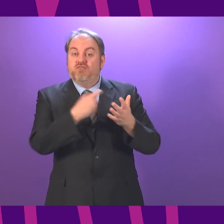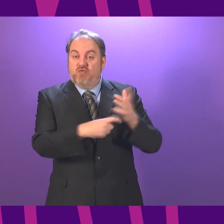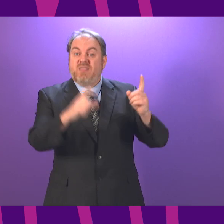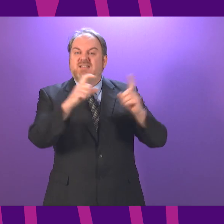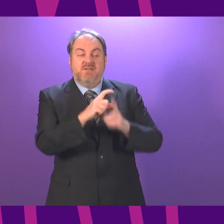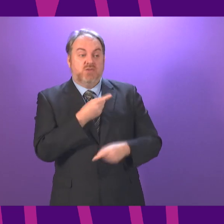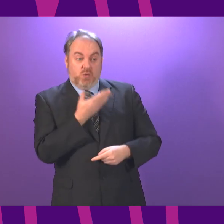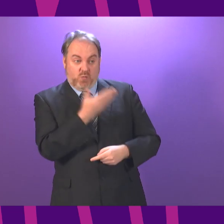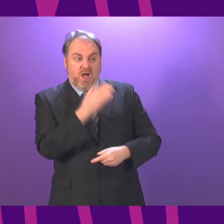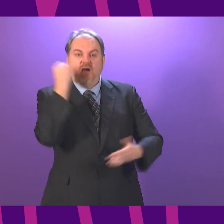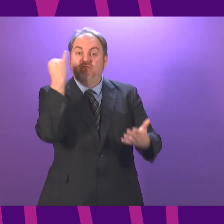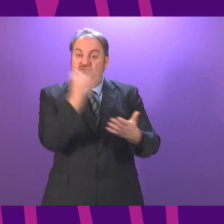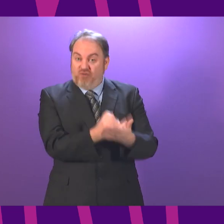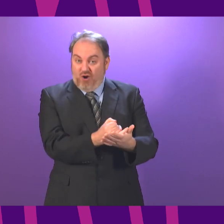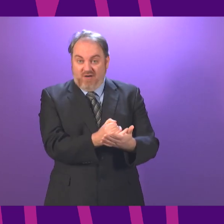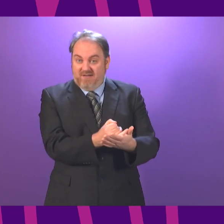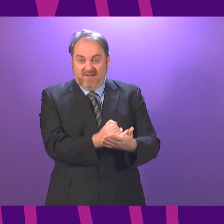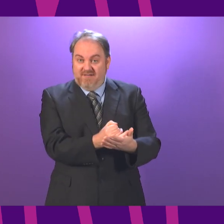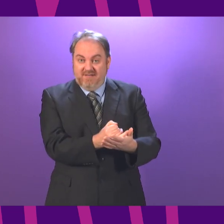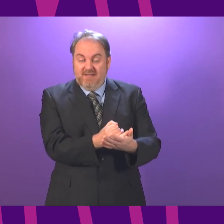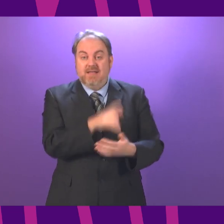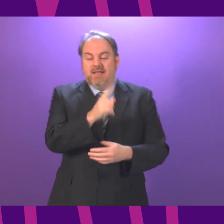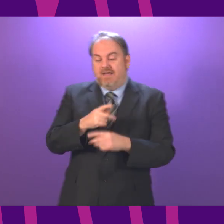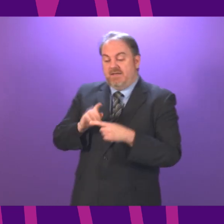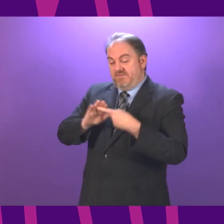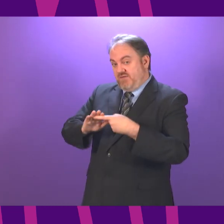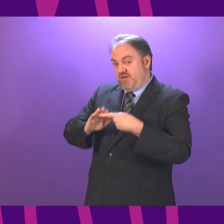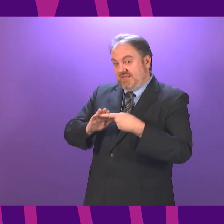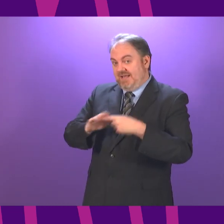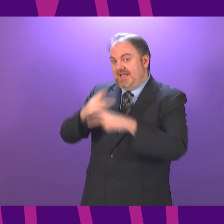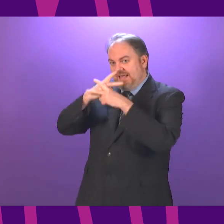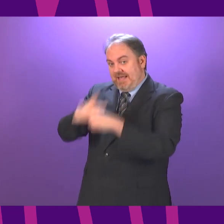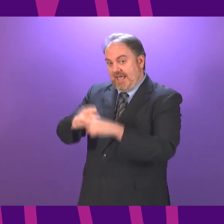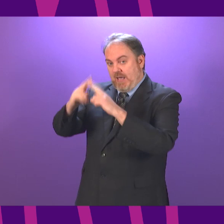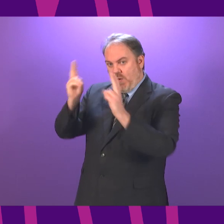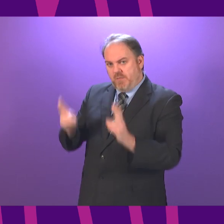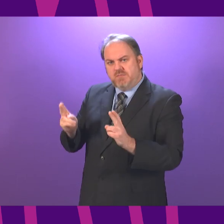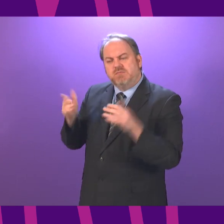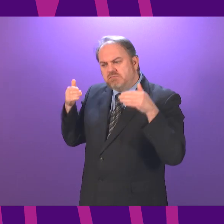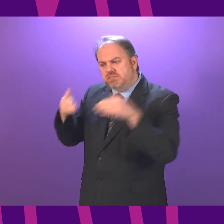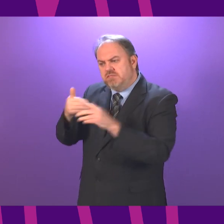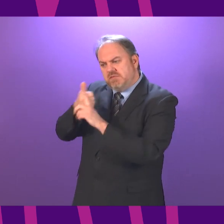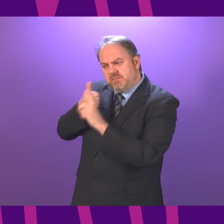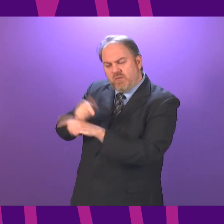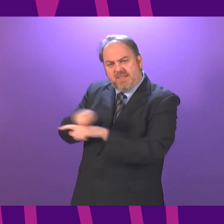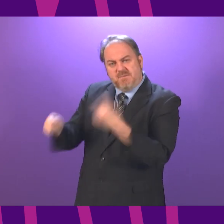First, on care homes, it is the case that we have been focusing on care homes, and rightly so,